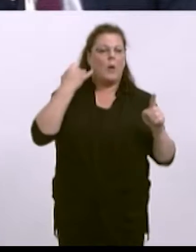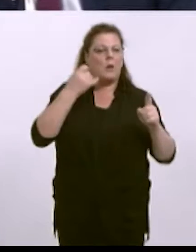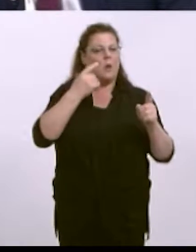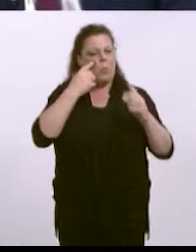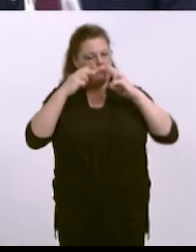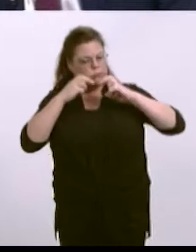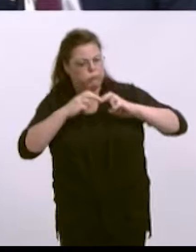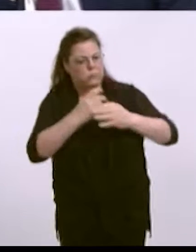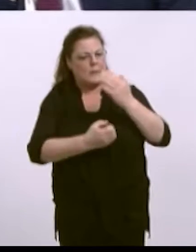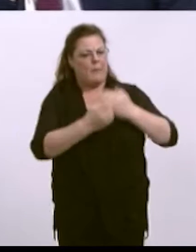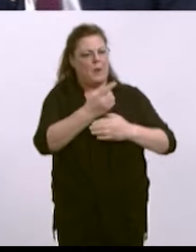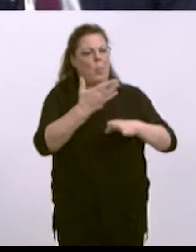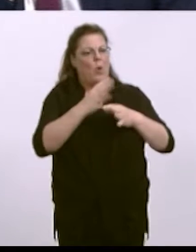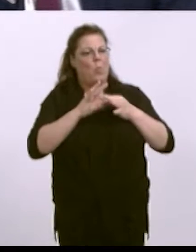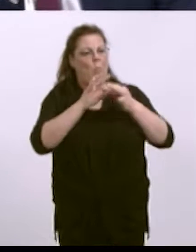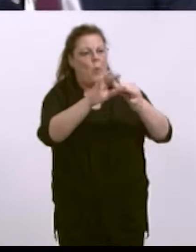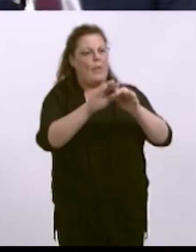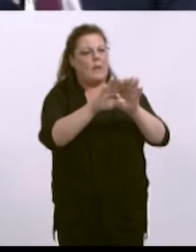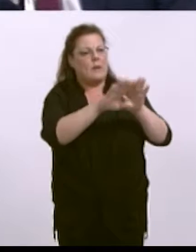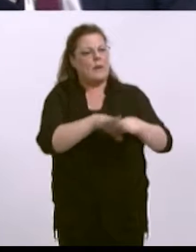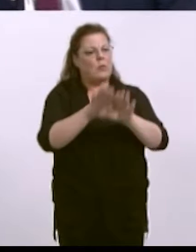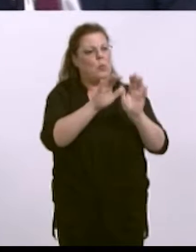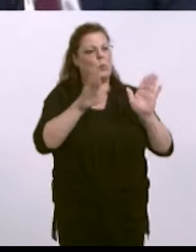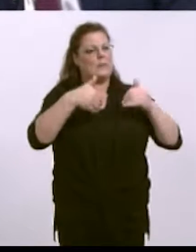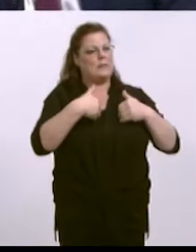work with the National Autistic Society, and weíll keep the door open for legislation